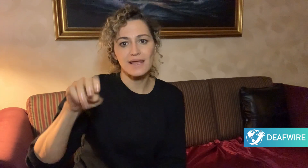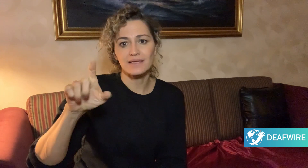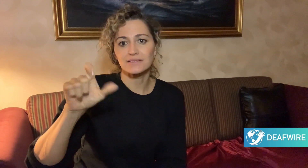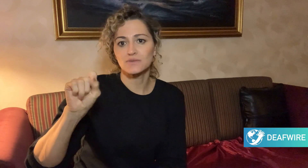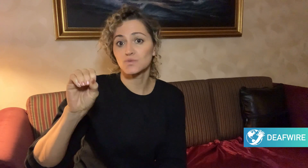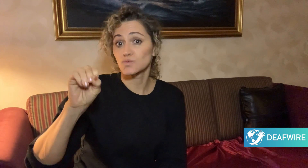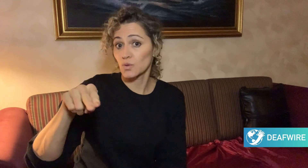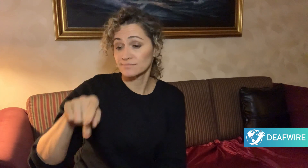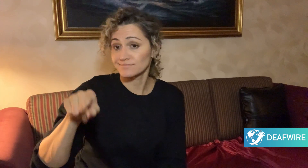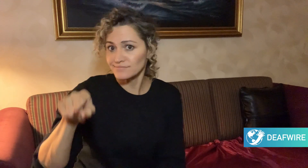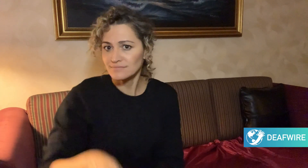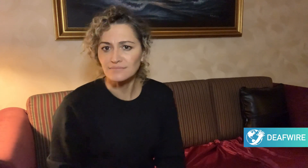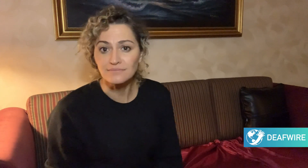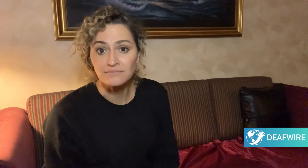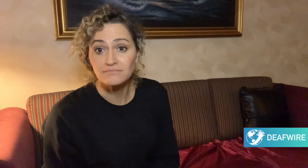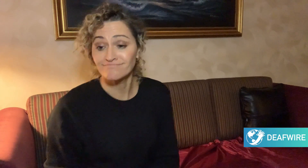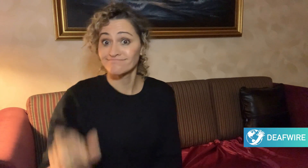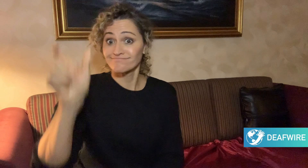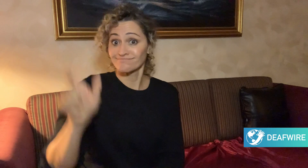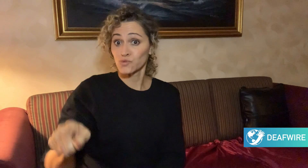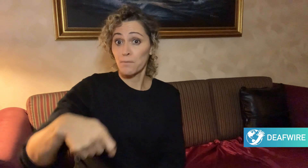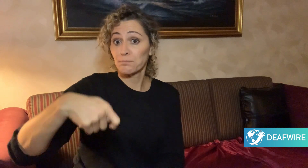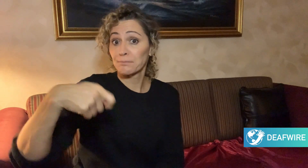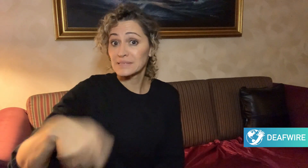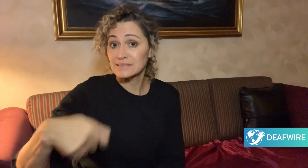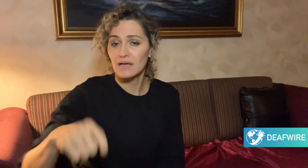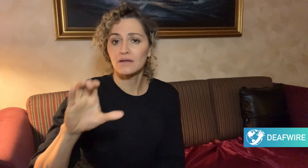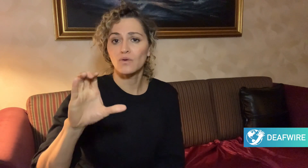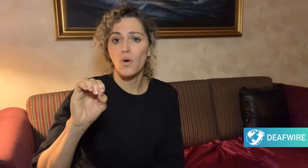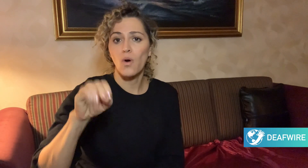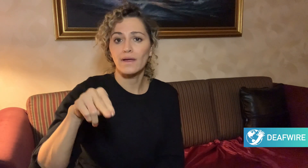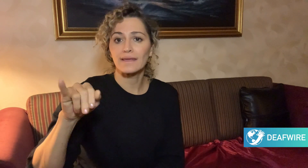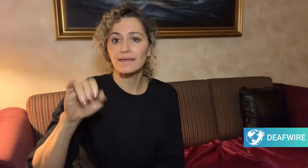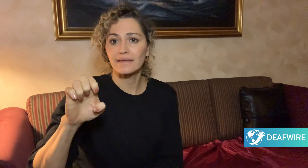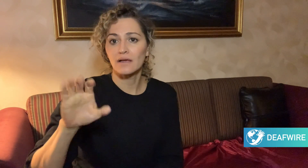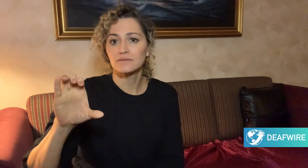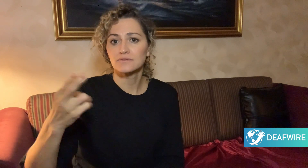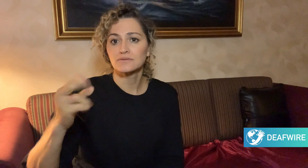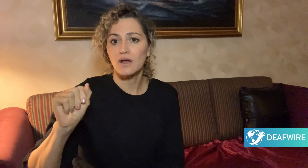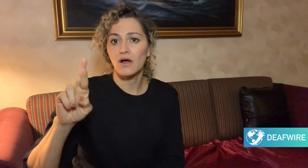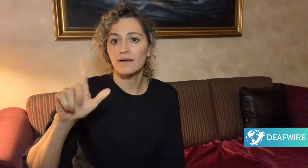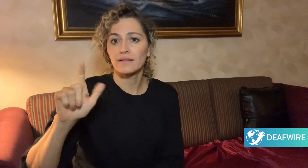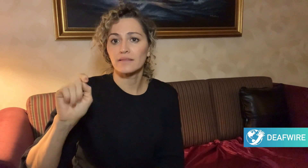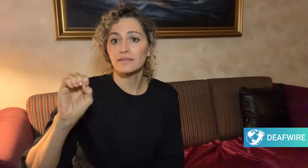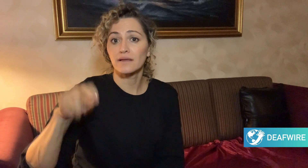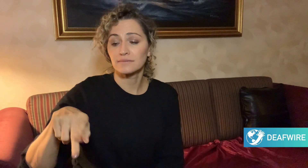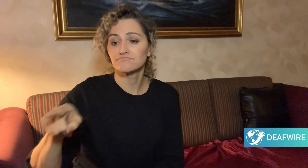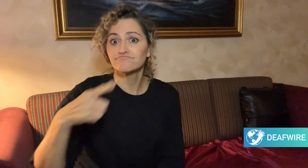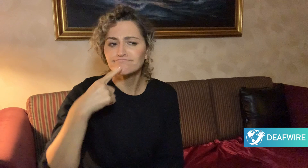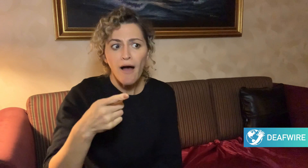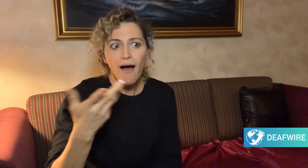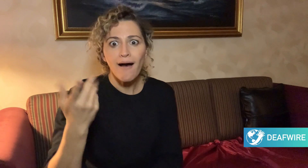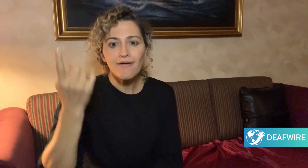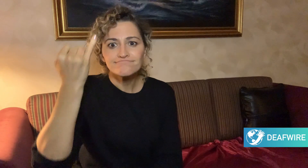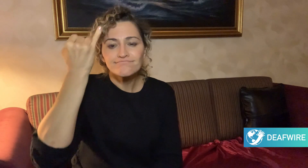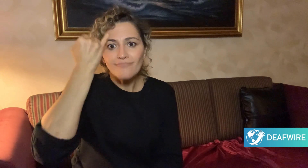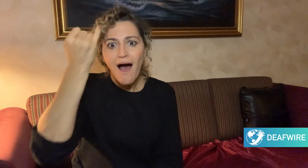Hearing Nelson. The President, Connie Charlton, said